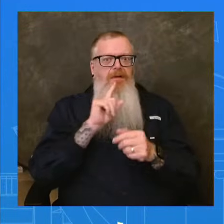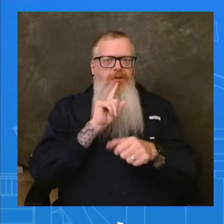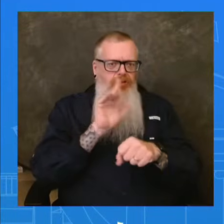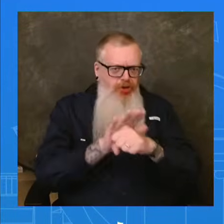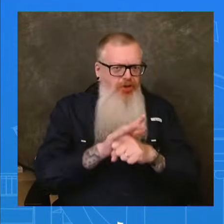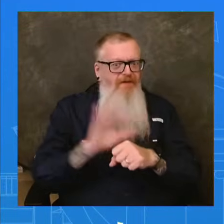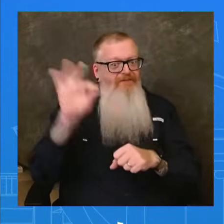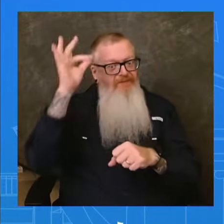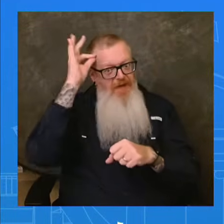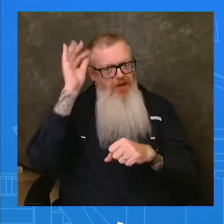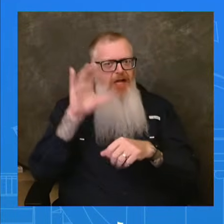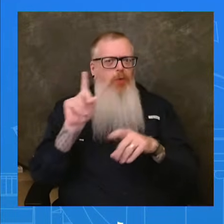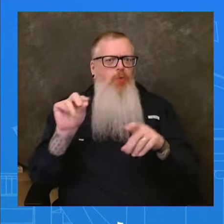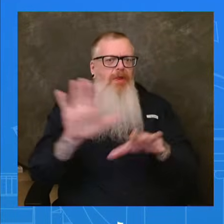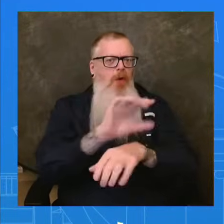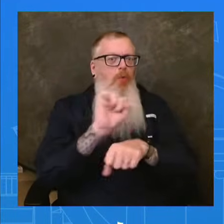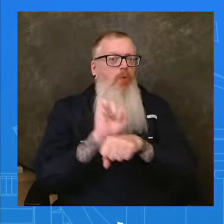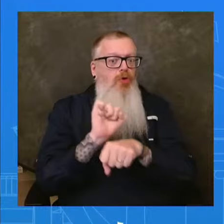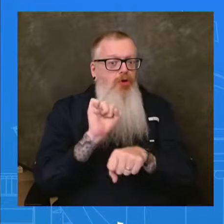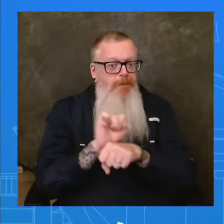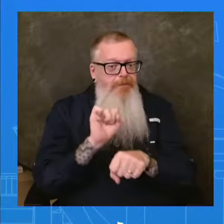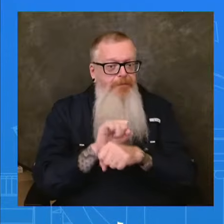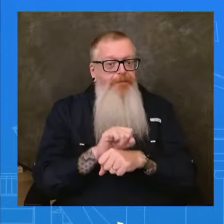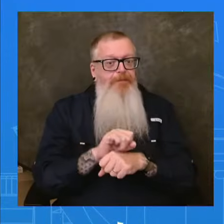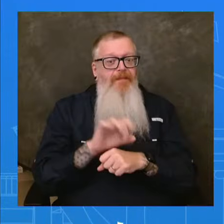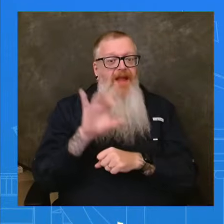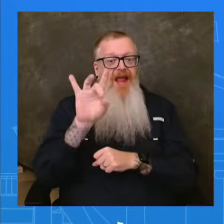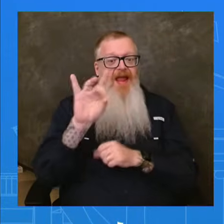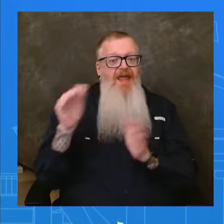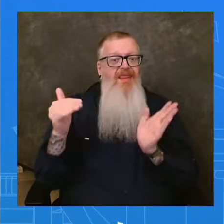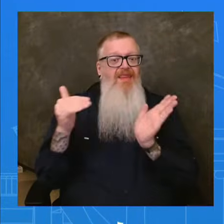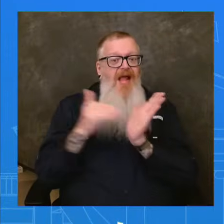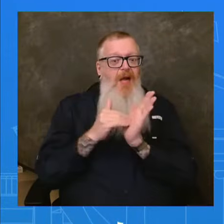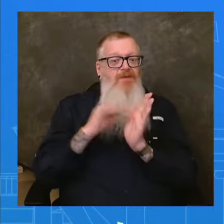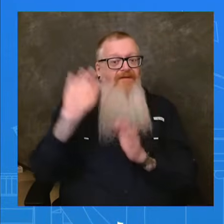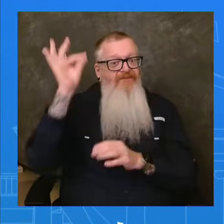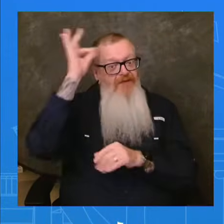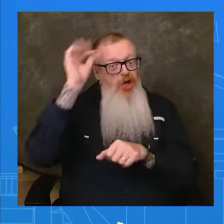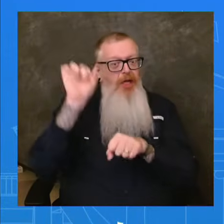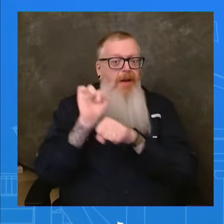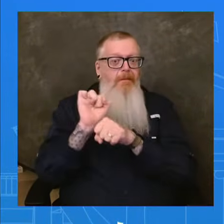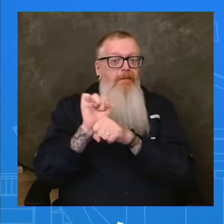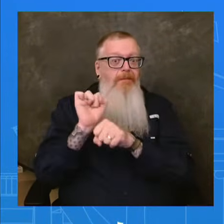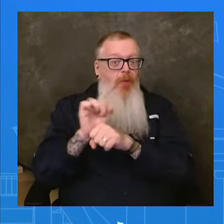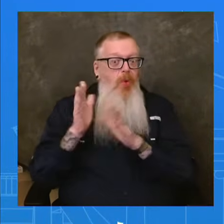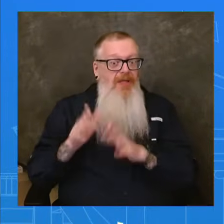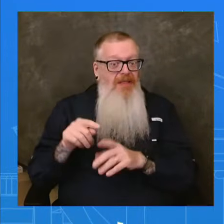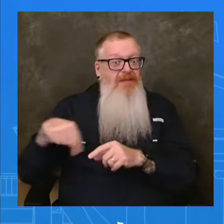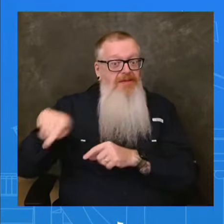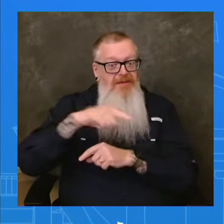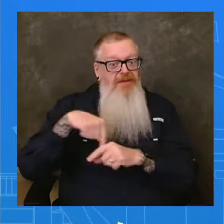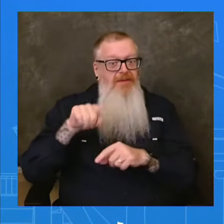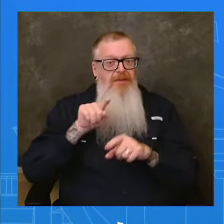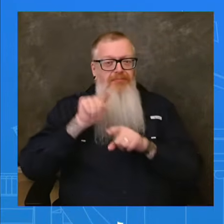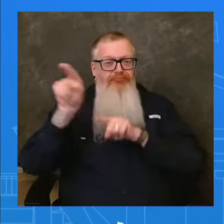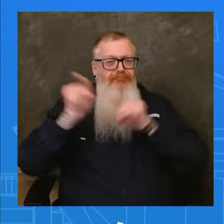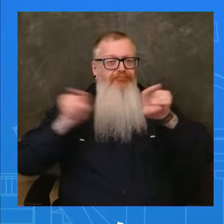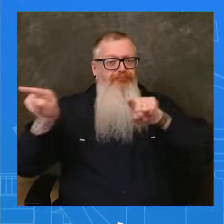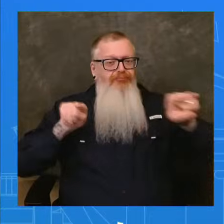including FEMA Disaster Survivor Assistant teams that are in the neighborhood -- in the -- in neighborhoods across the affected states